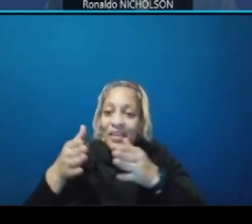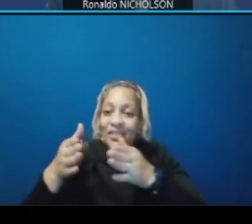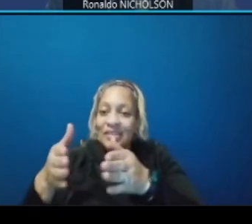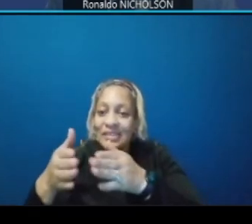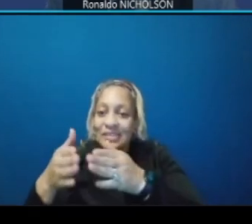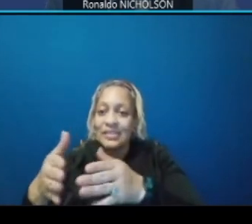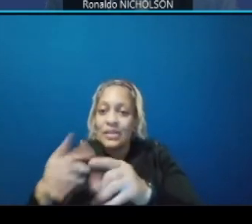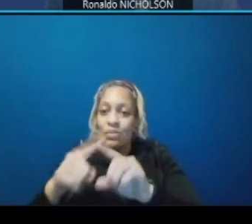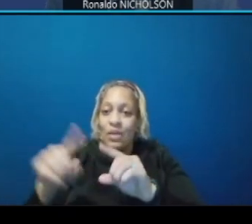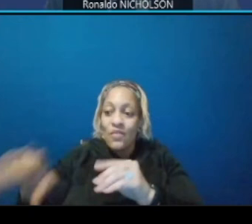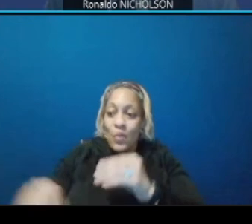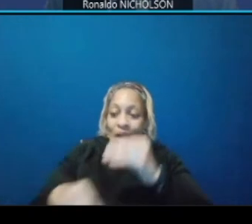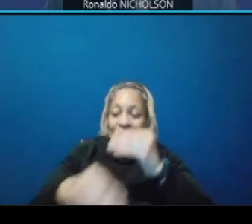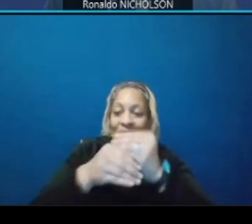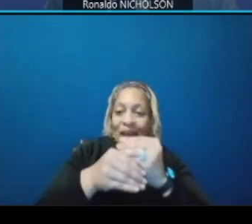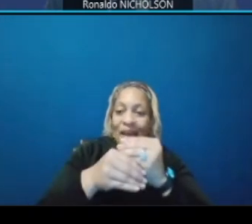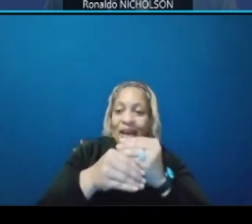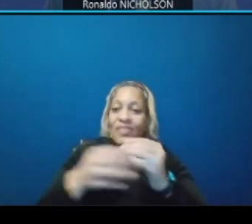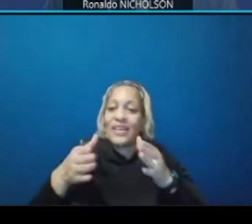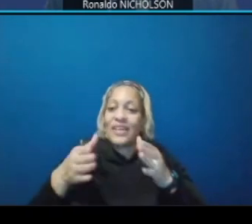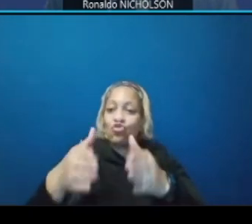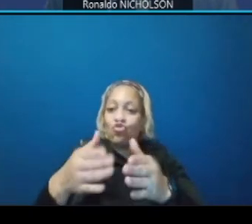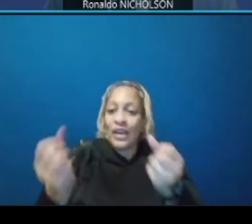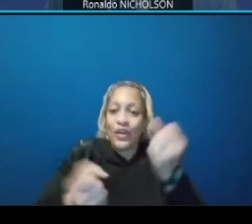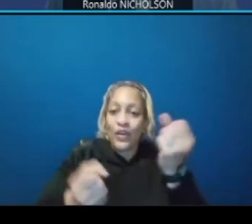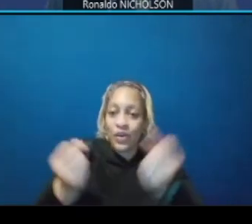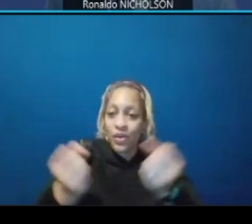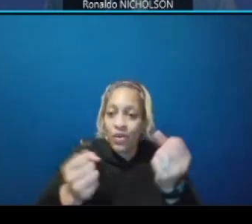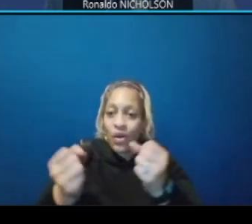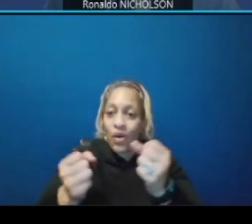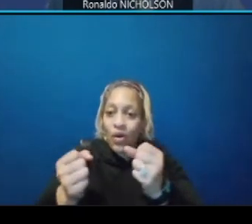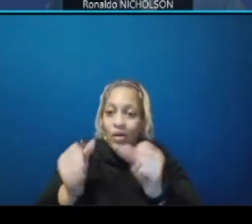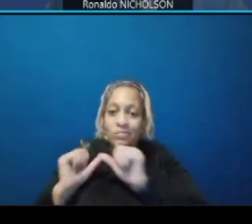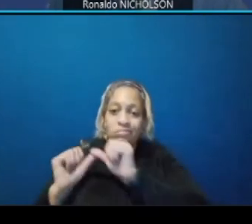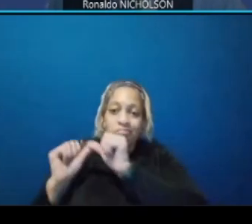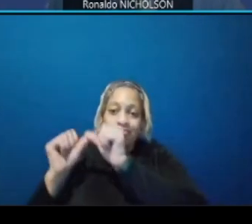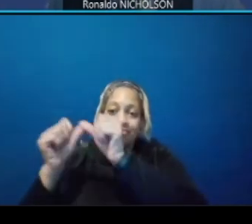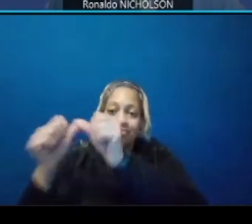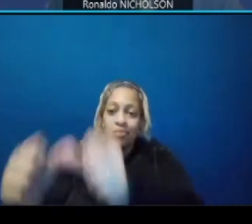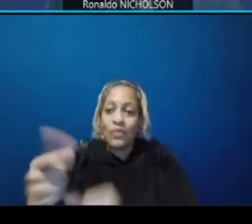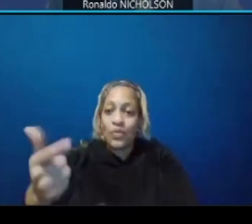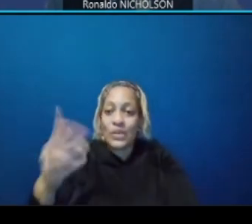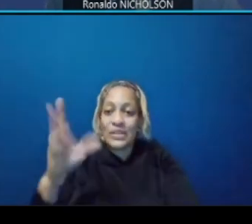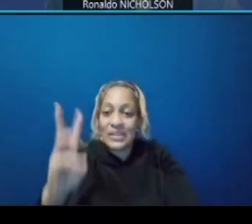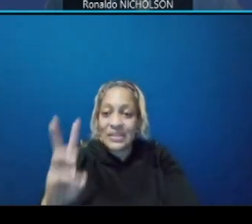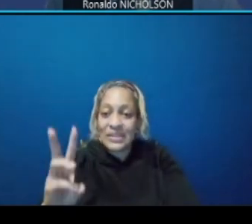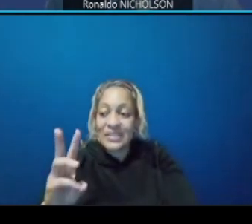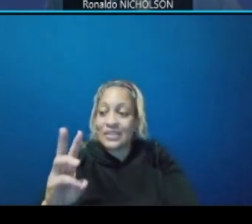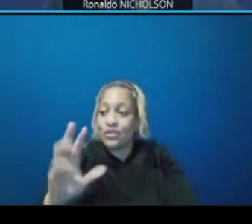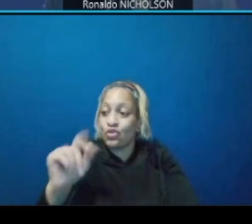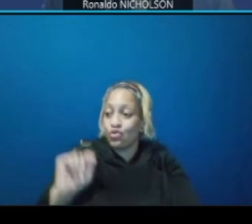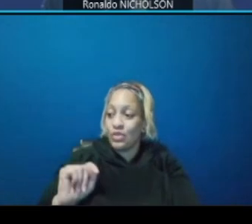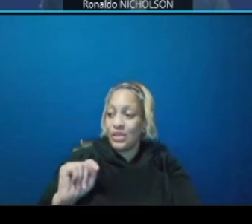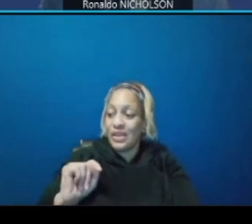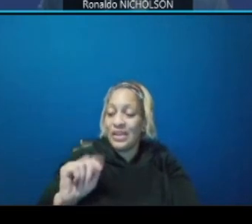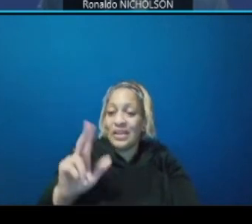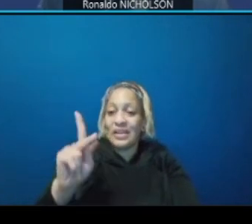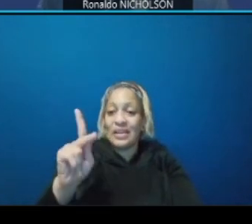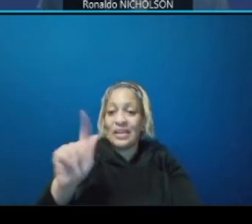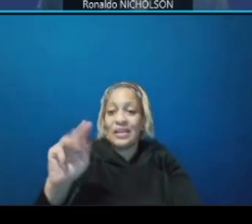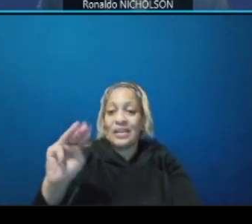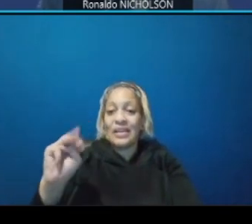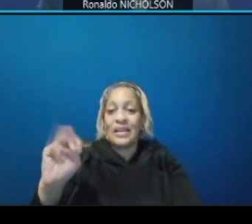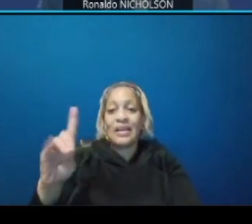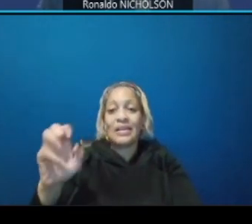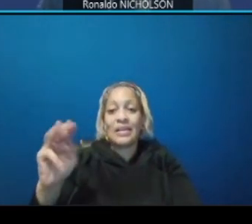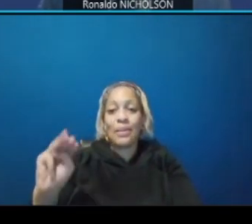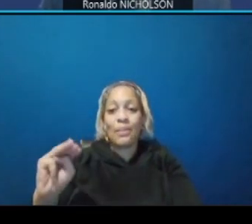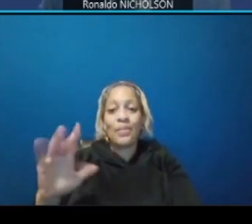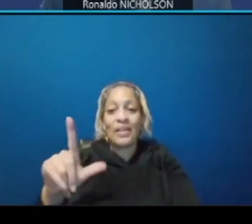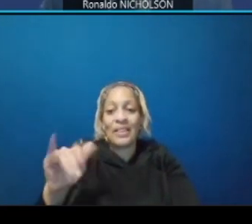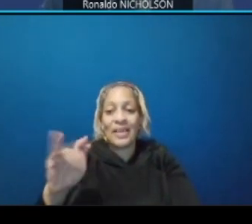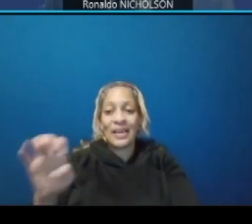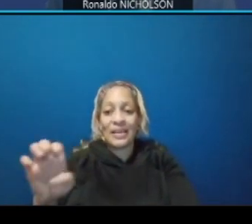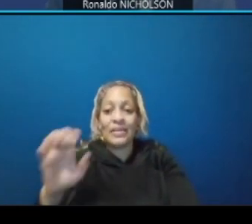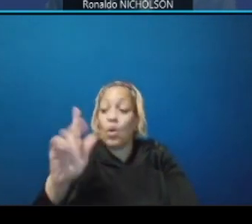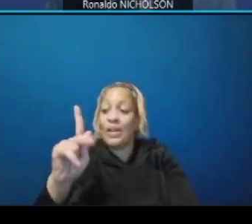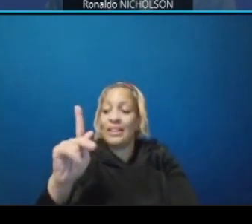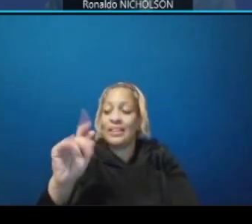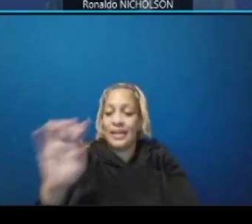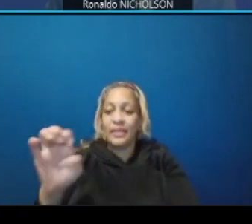the streetcar continuing um from 26th street with kingman lake and provide for the um for the uh